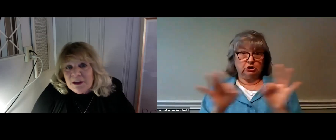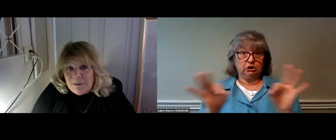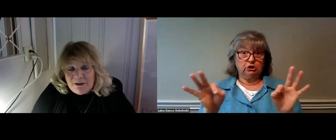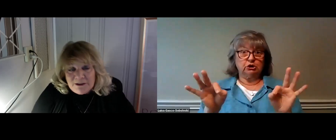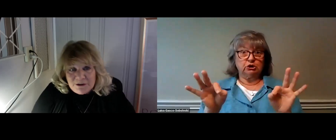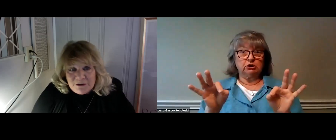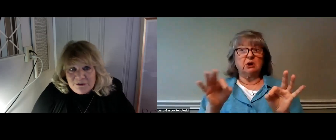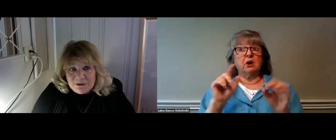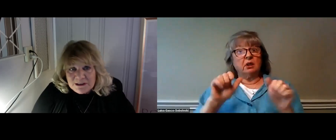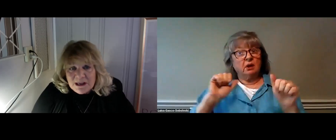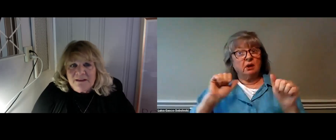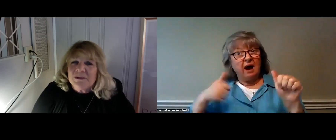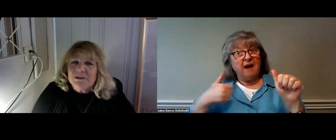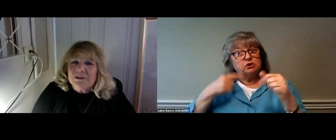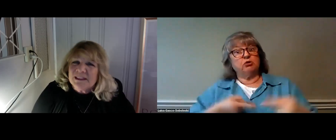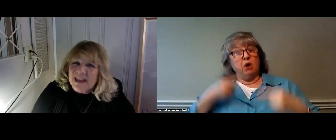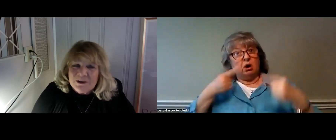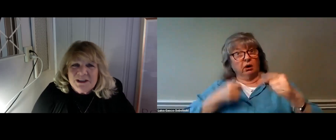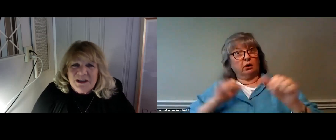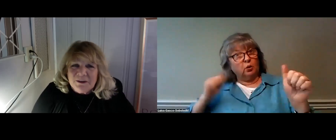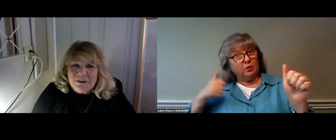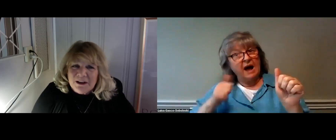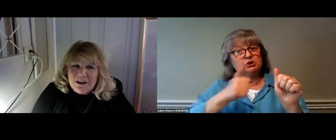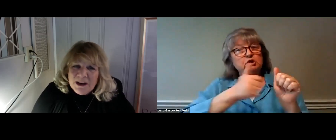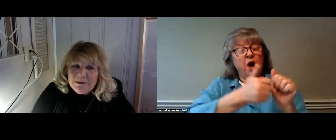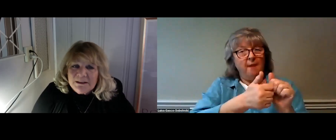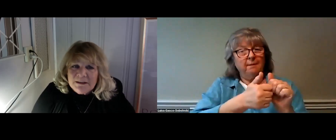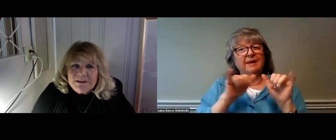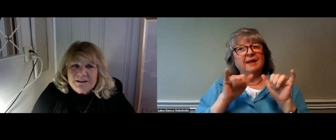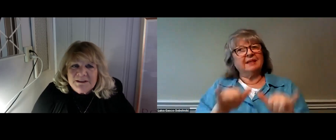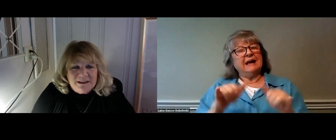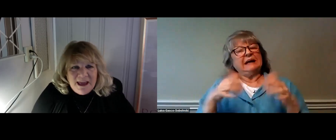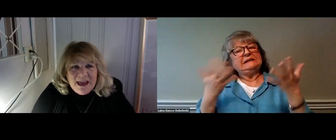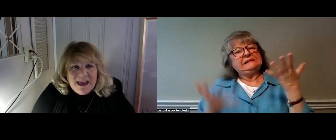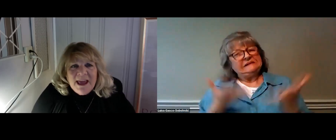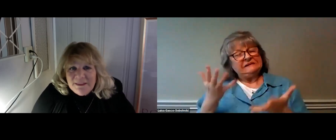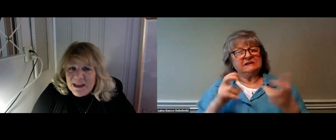parents who don't sign. With language they're quite a bit limited and they